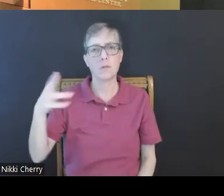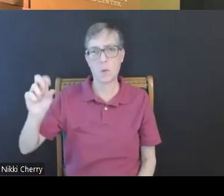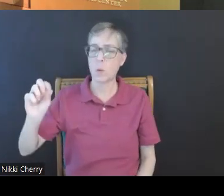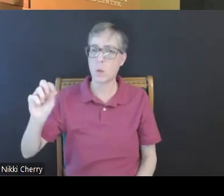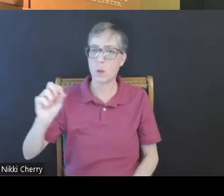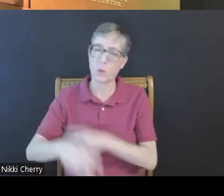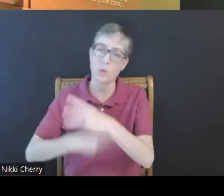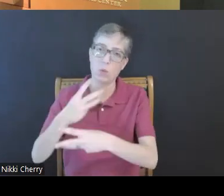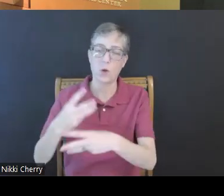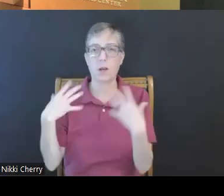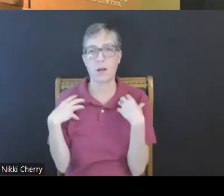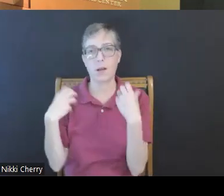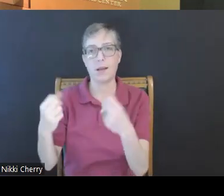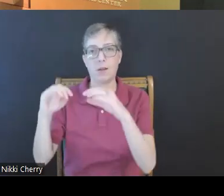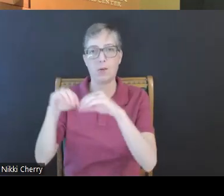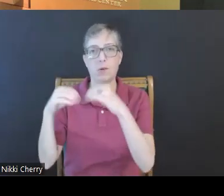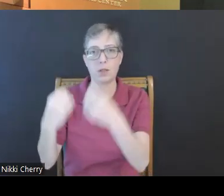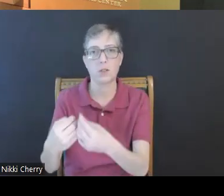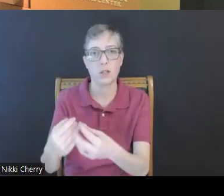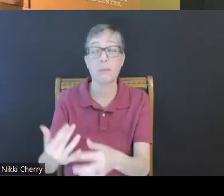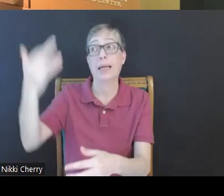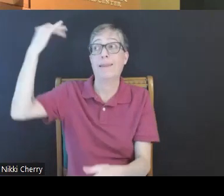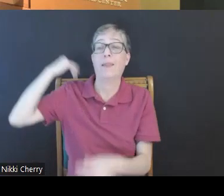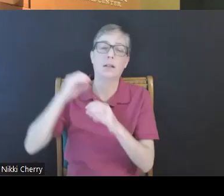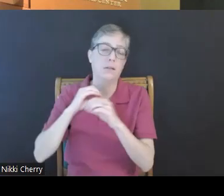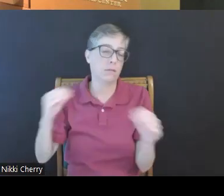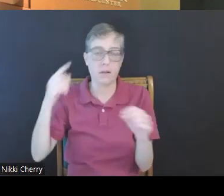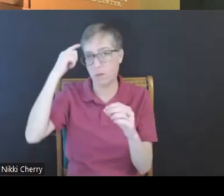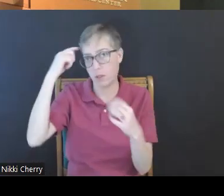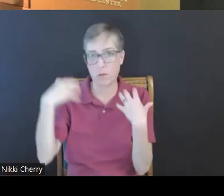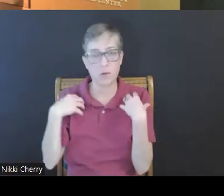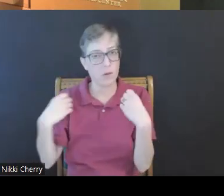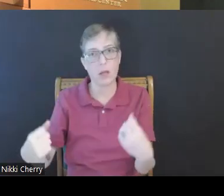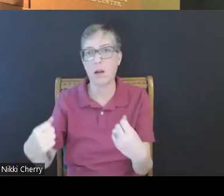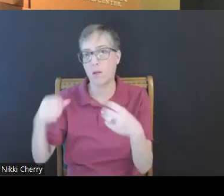had virtually no mental health it was all about infectious diseases and things like that and they